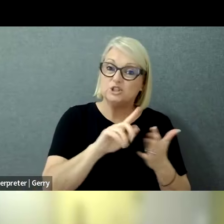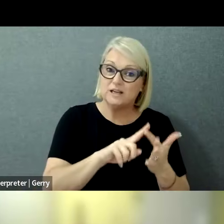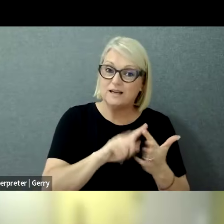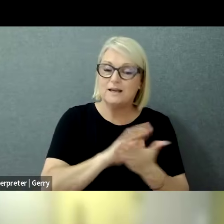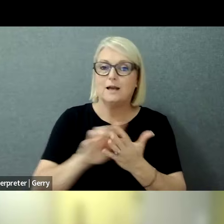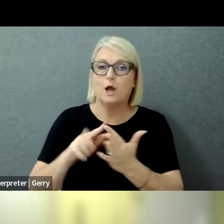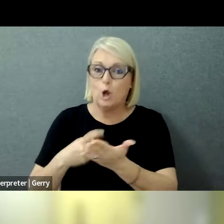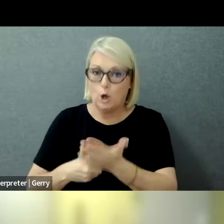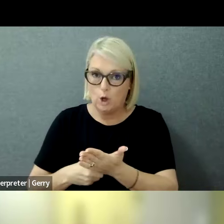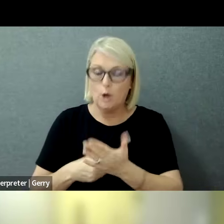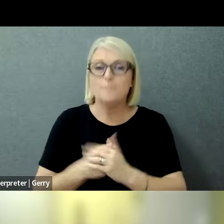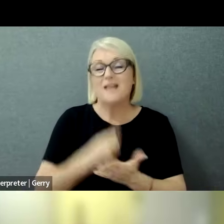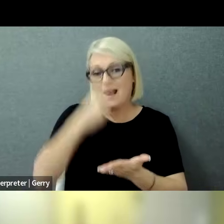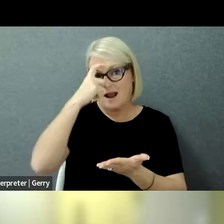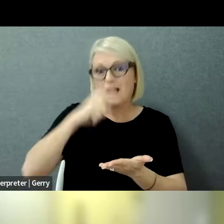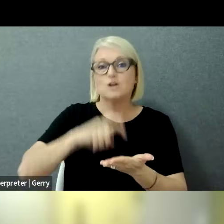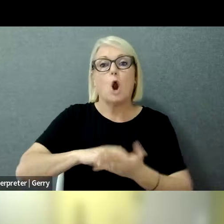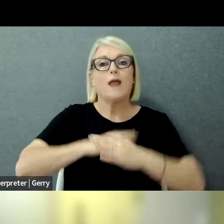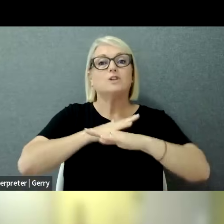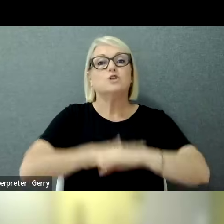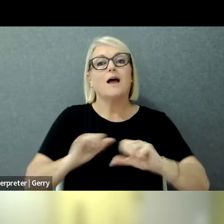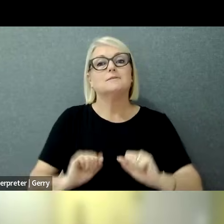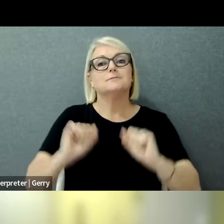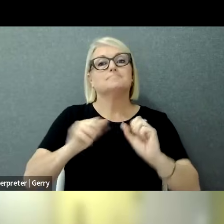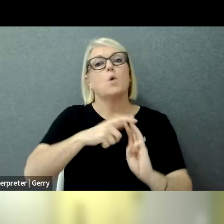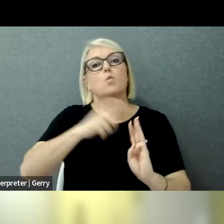like to also acknowledge that I'm coming from the lands of the Wurundjeri Woi Wurrung people